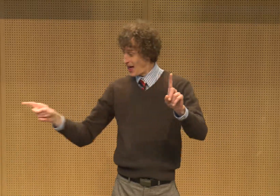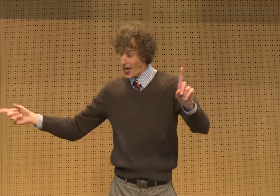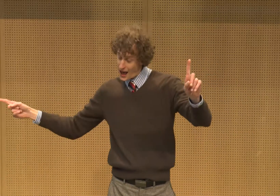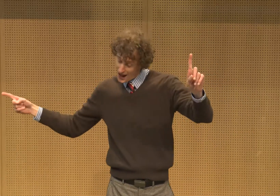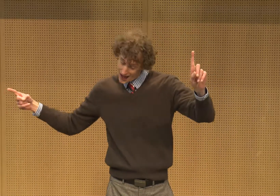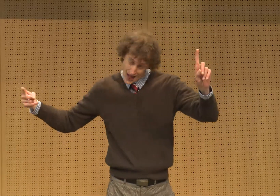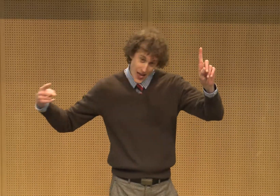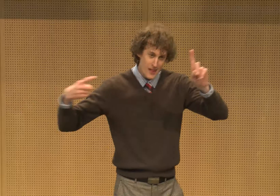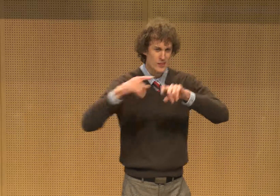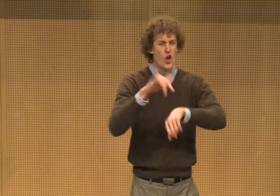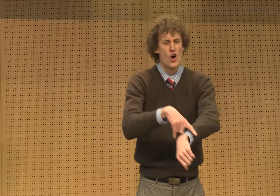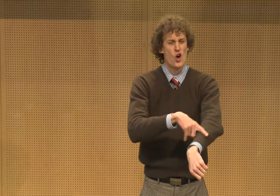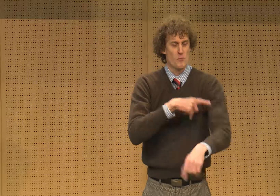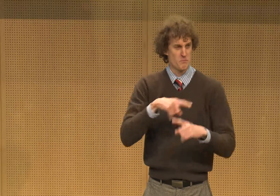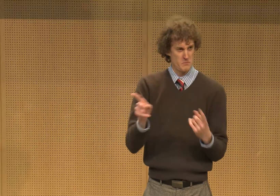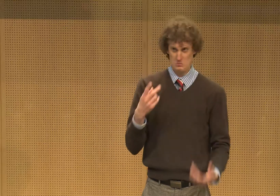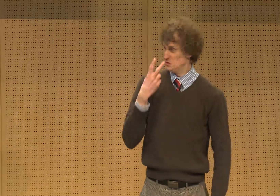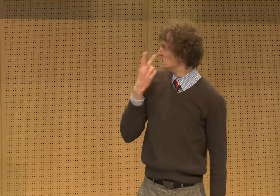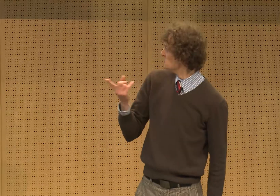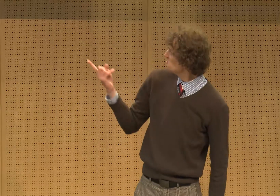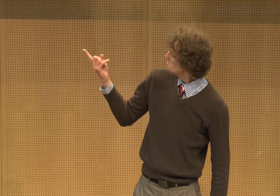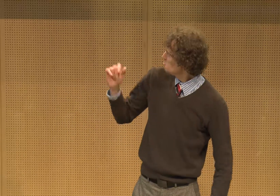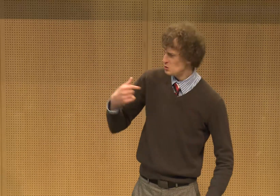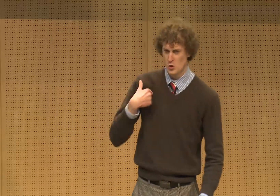So I'd left college way back from Gallaudet,